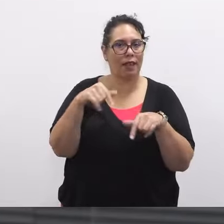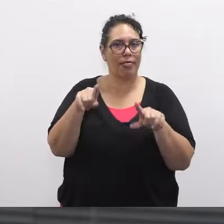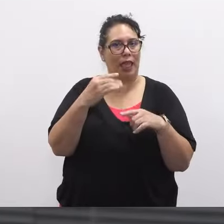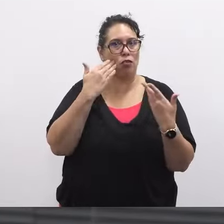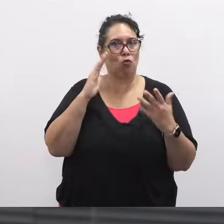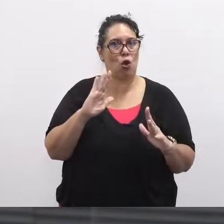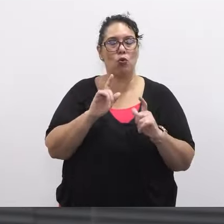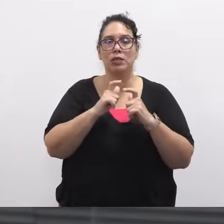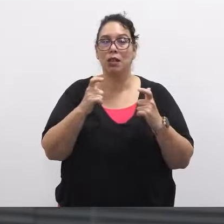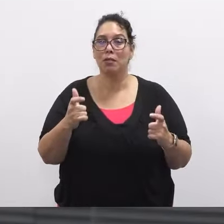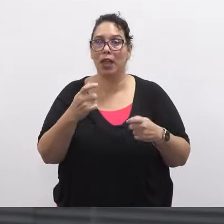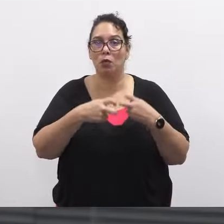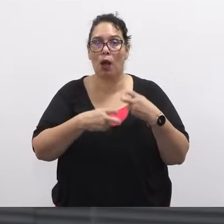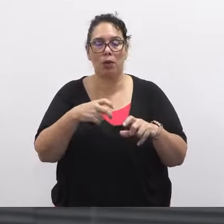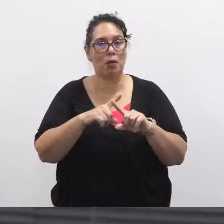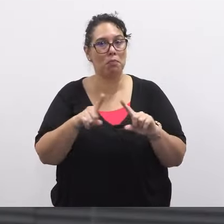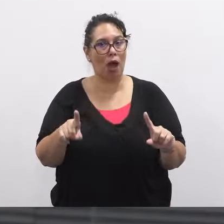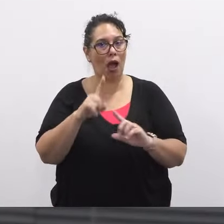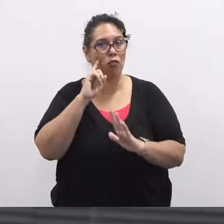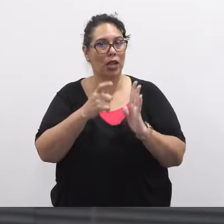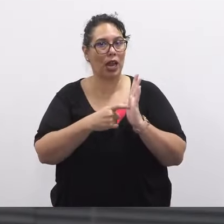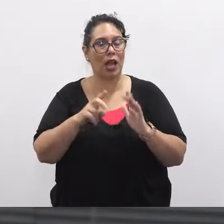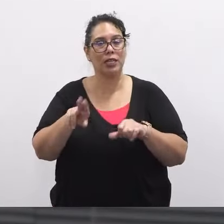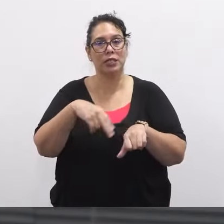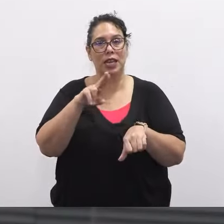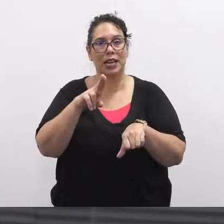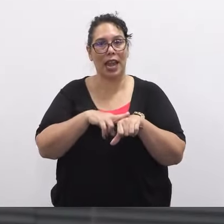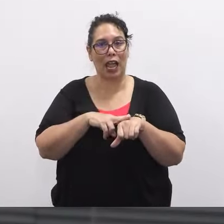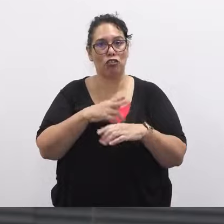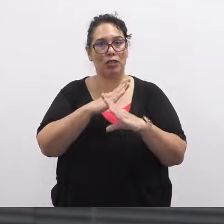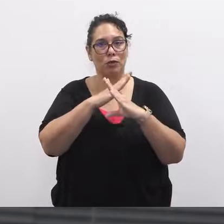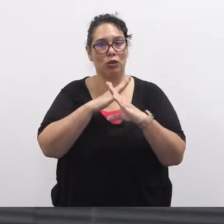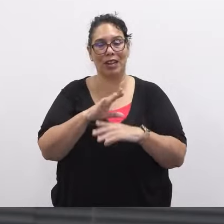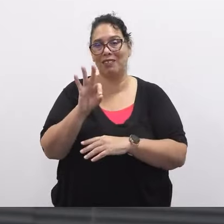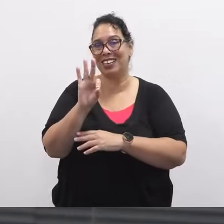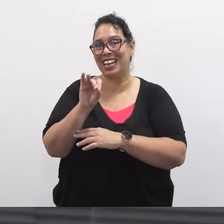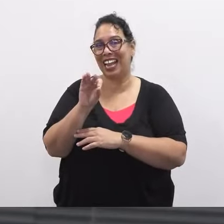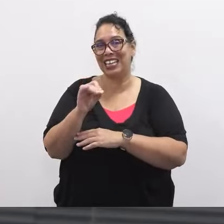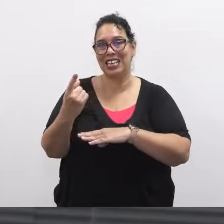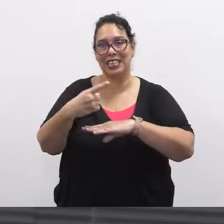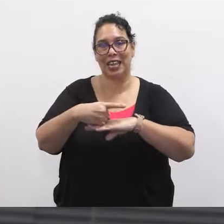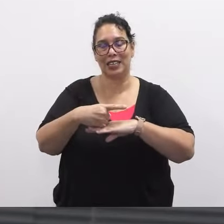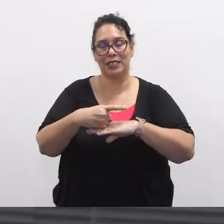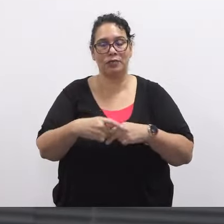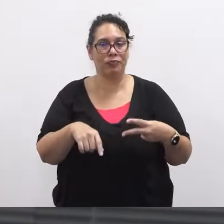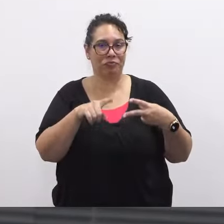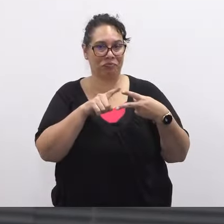but you do recognize natural immunity for 90 days. And so I wanna say two things about that. The first thing I want to say is